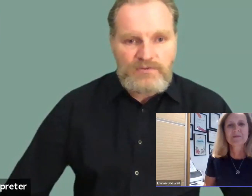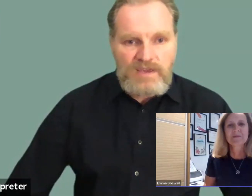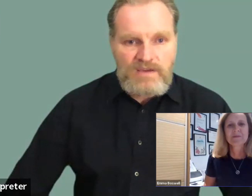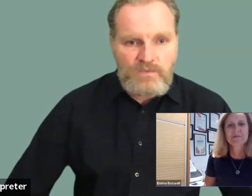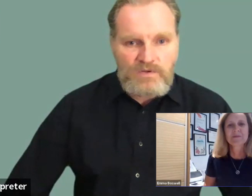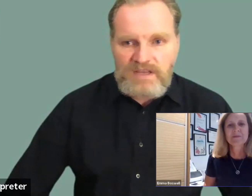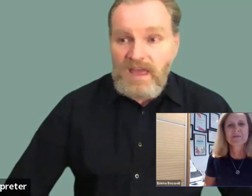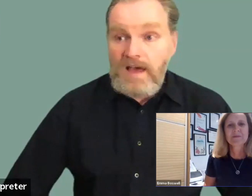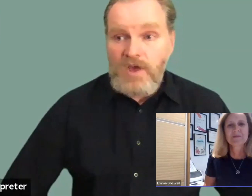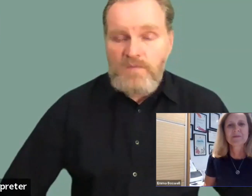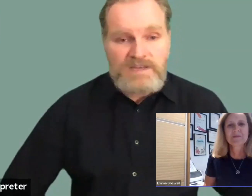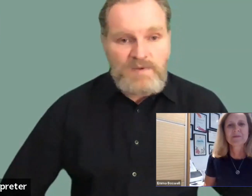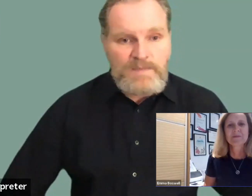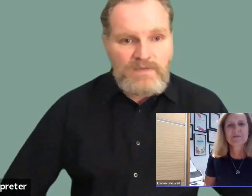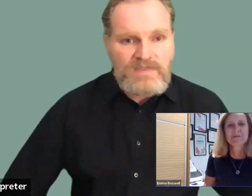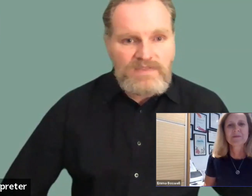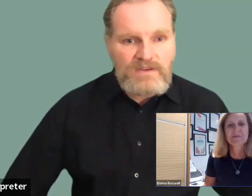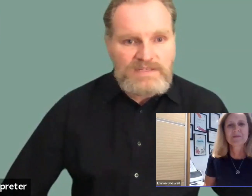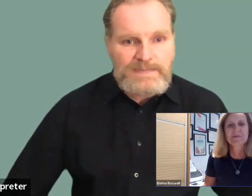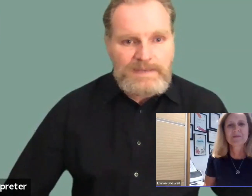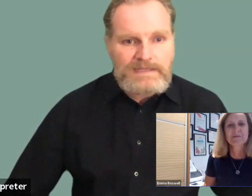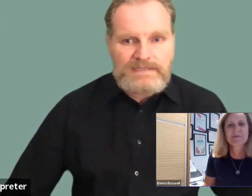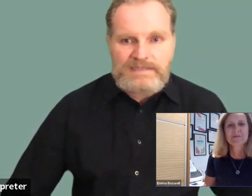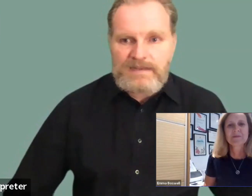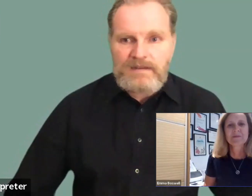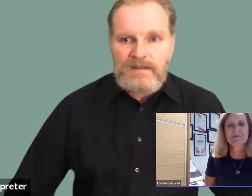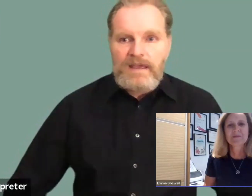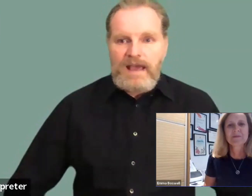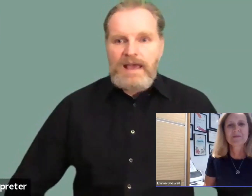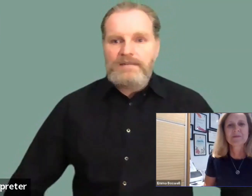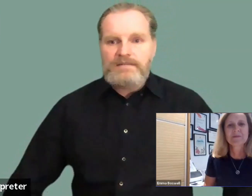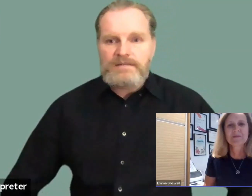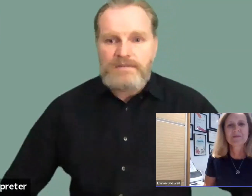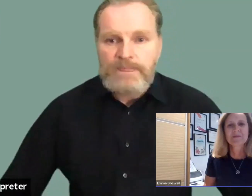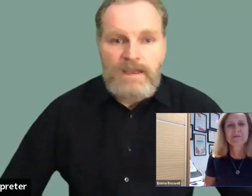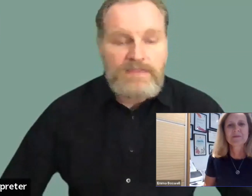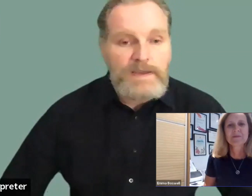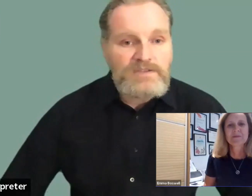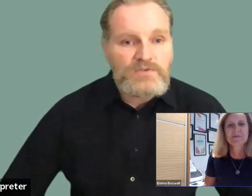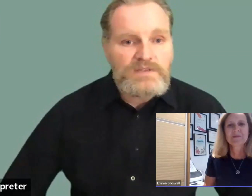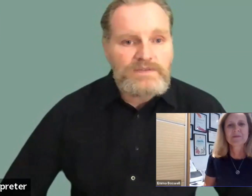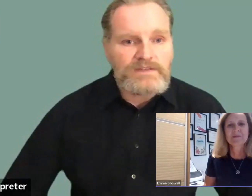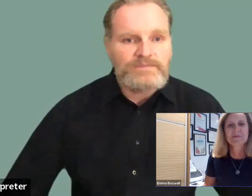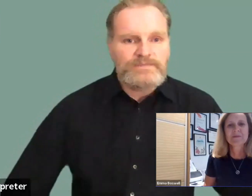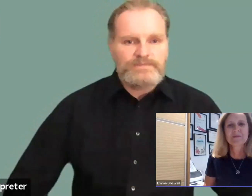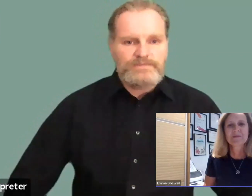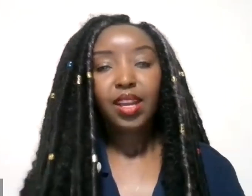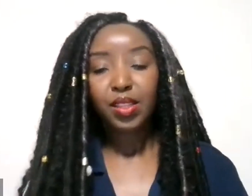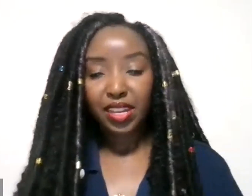drink of water and hope that I'm about 30 minutes in and throw it back to you, Sylvia.